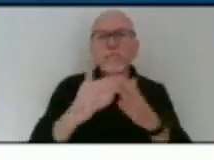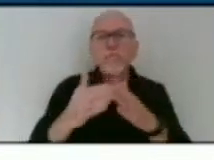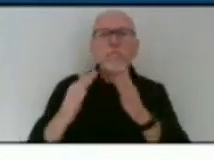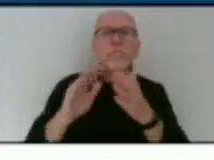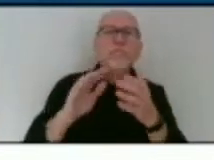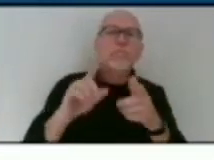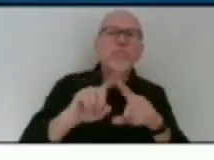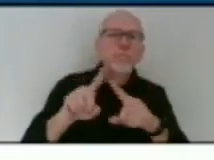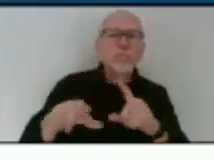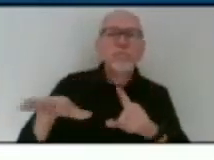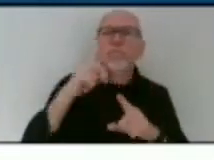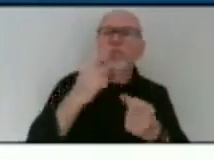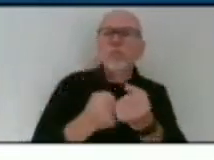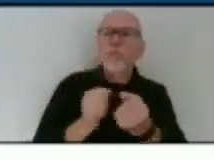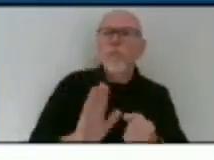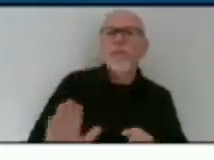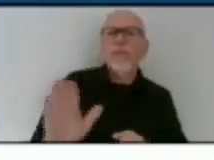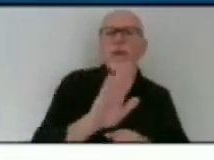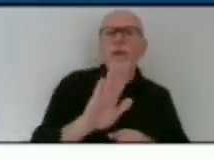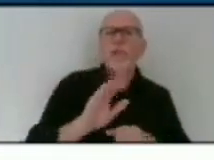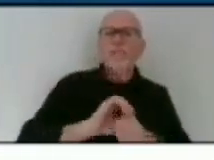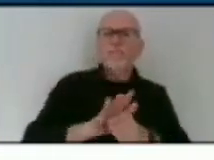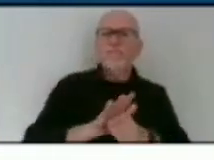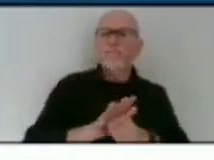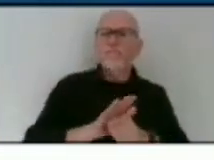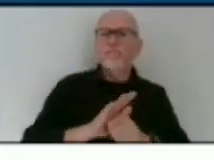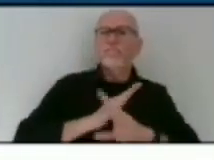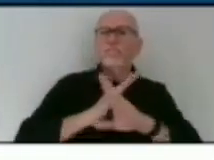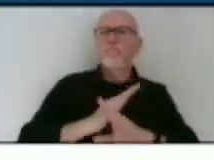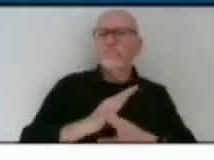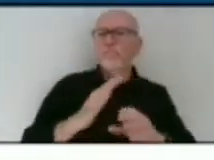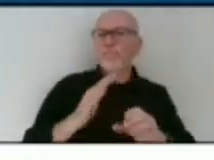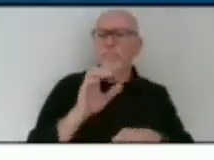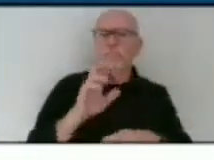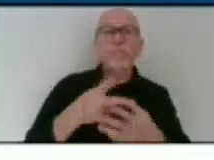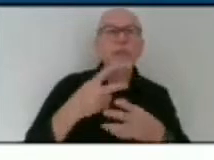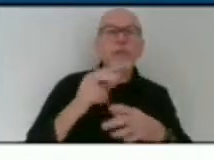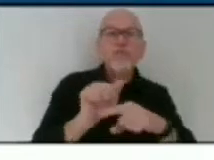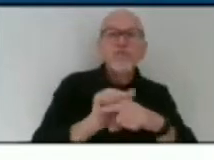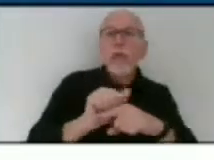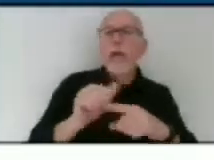efforts, including event plan review, training, compliance and public